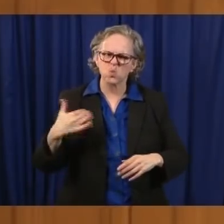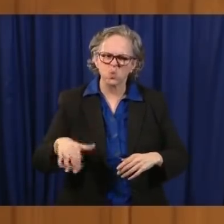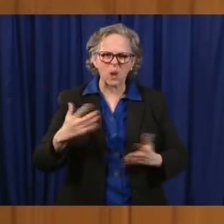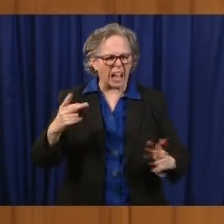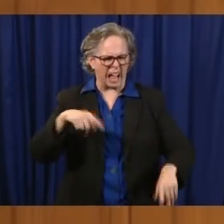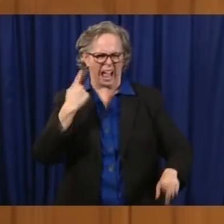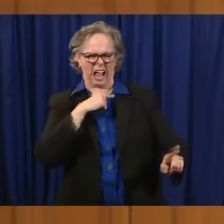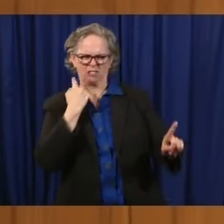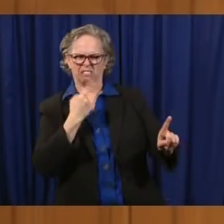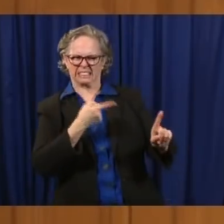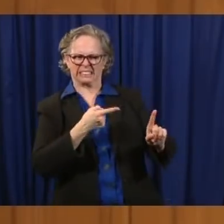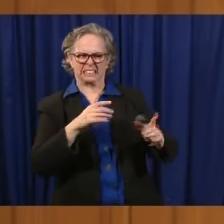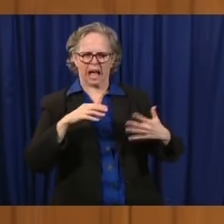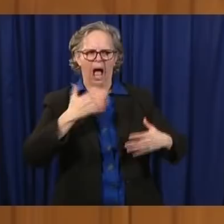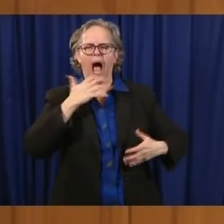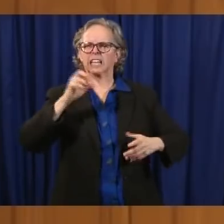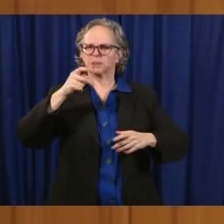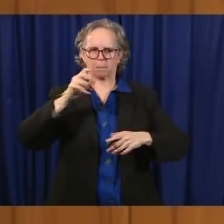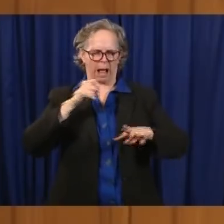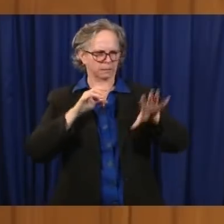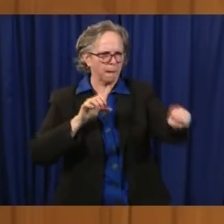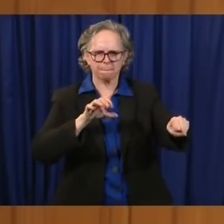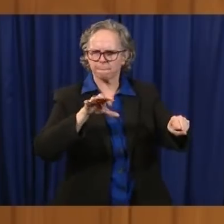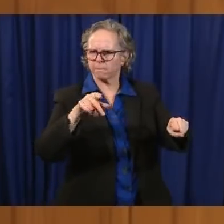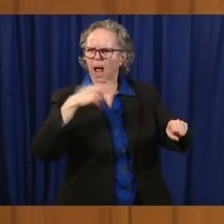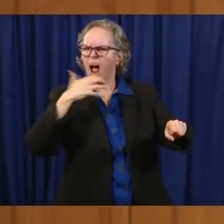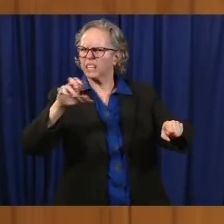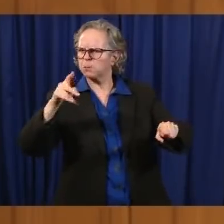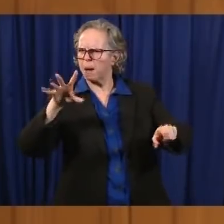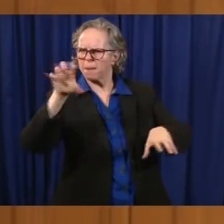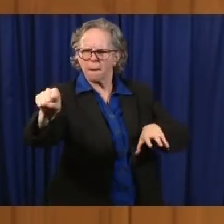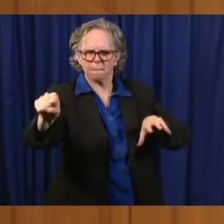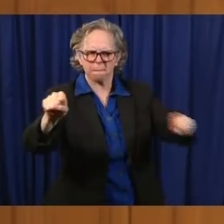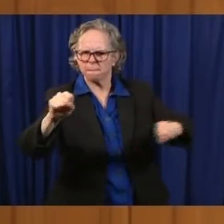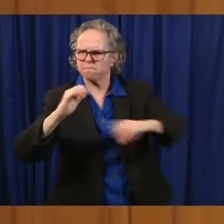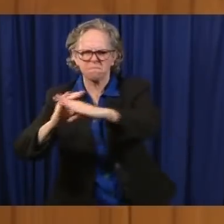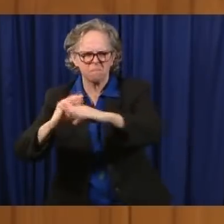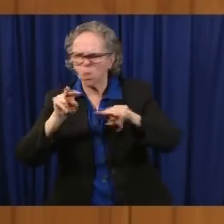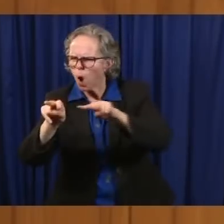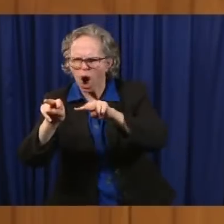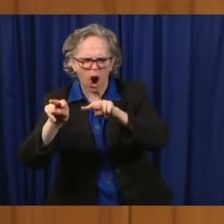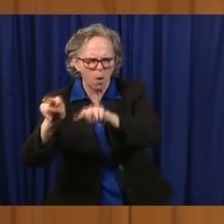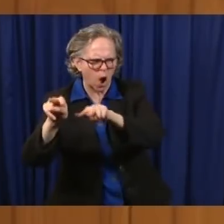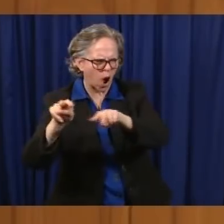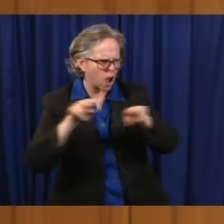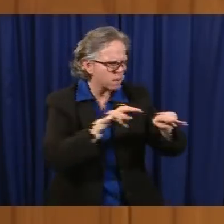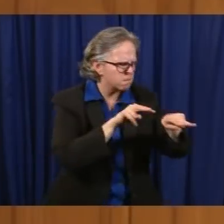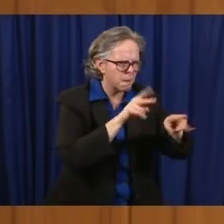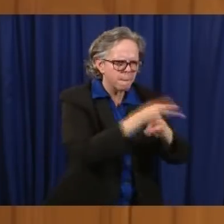FACILITY, WE KNOW IT WILL BE OUR HOT SPOTS, AS WE MOVE FORWARD IN THE MONTHS TO COME,